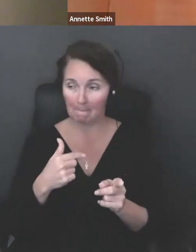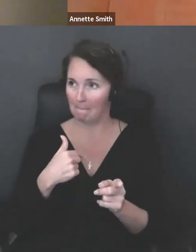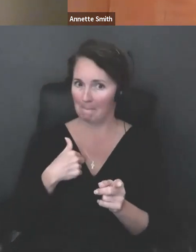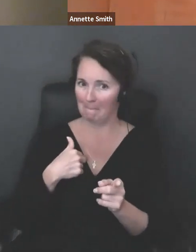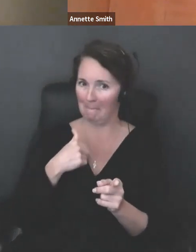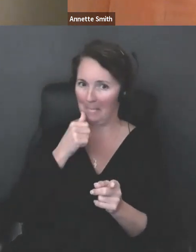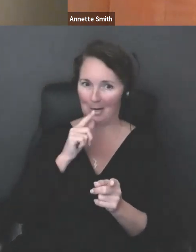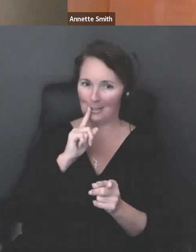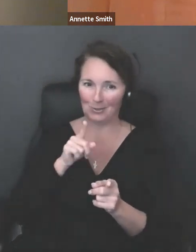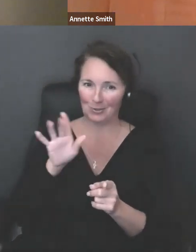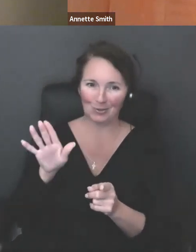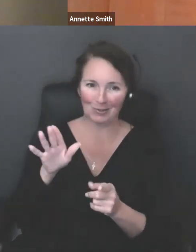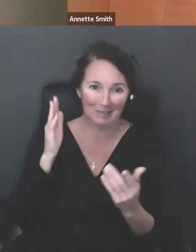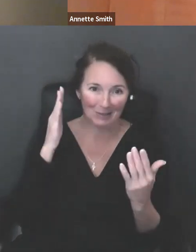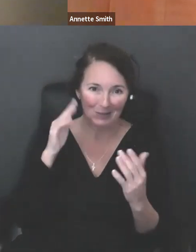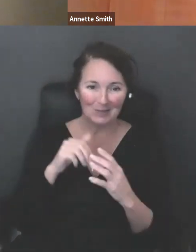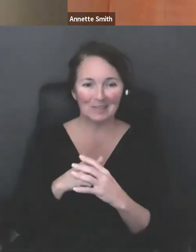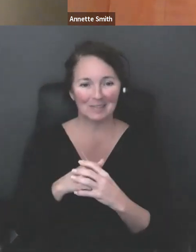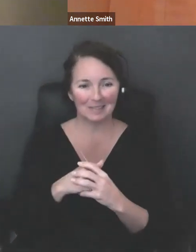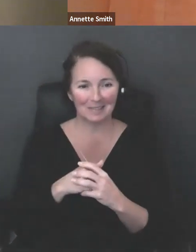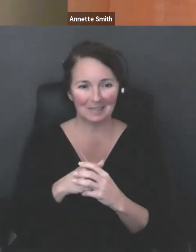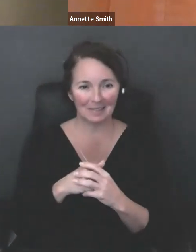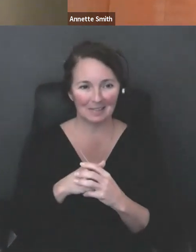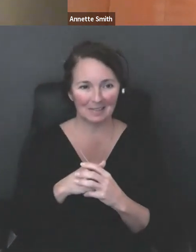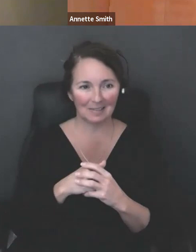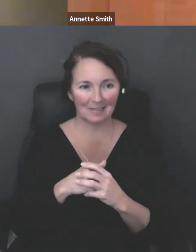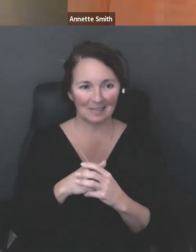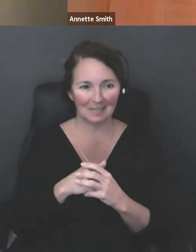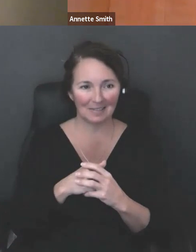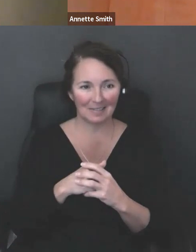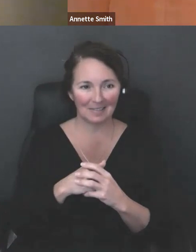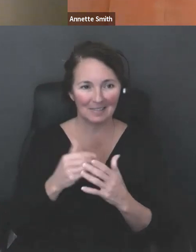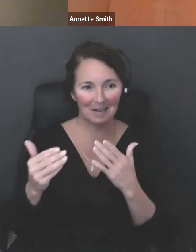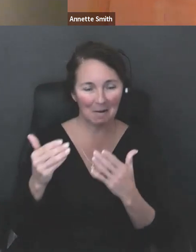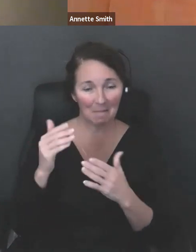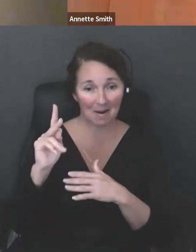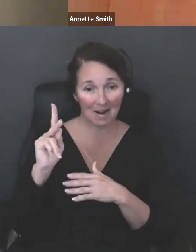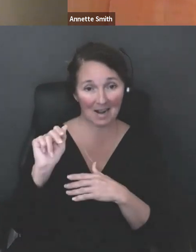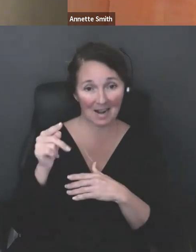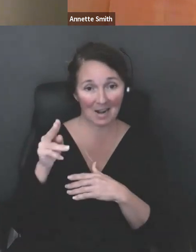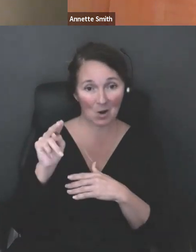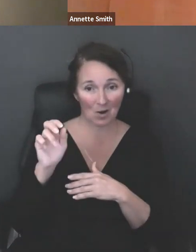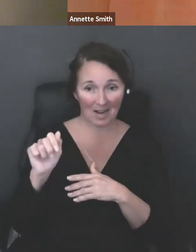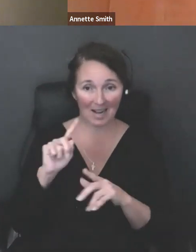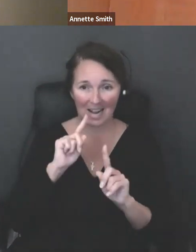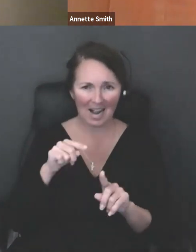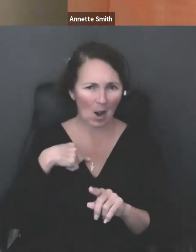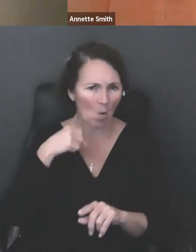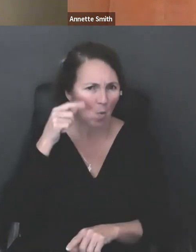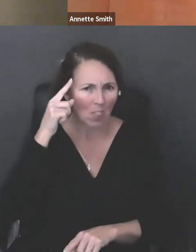information. Are you going to be providing certificates? I am not sure about that.